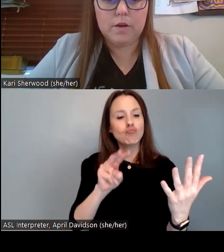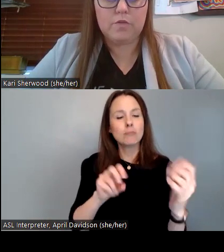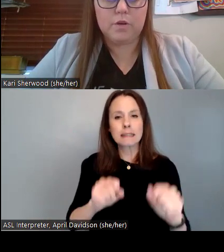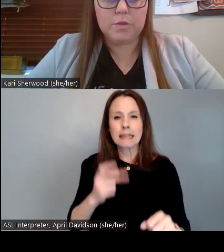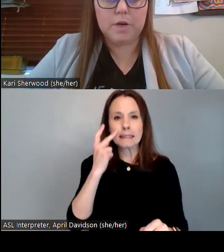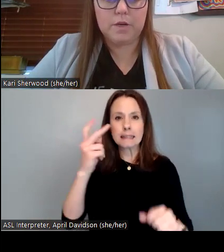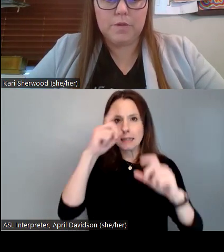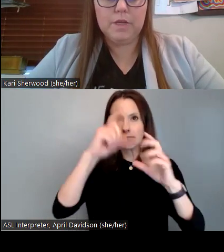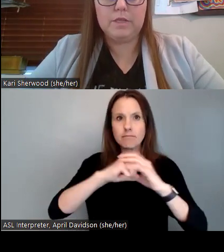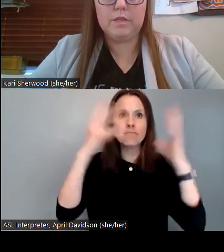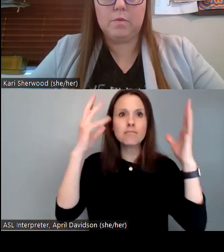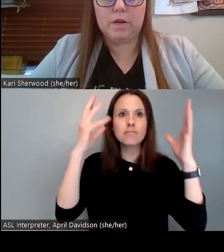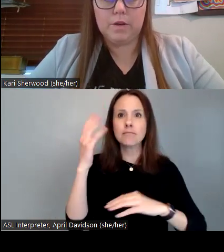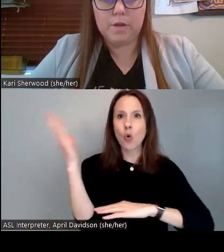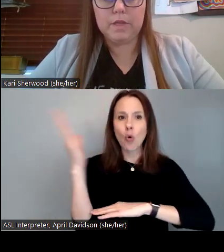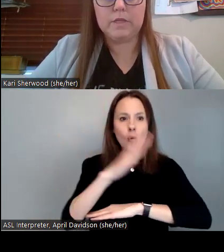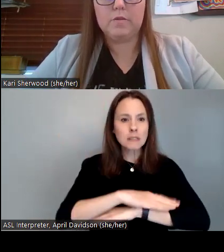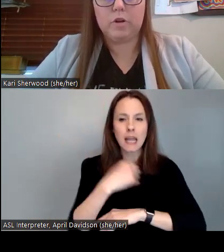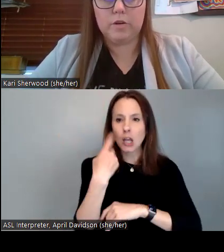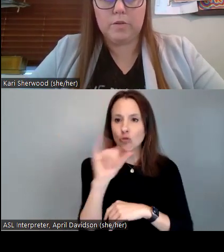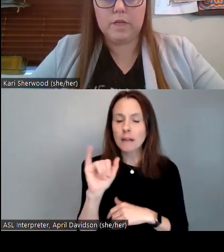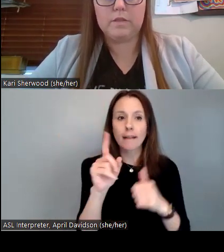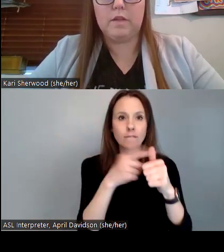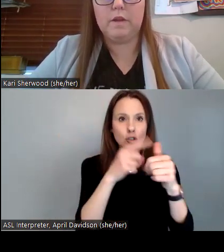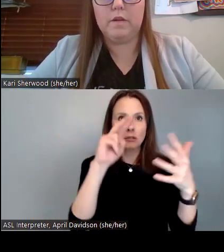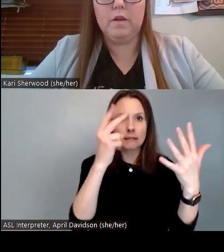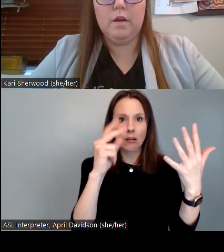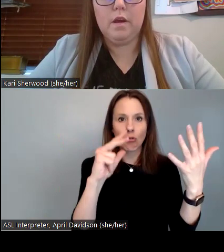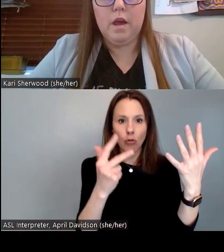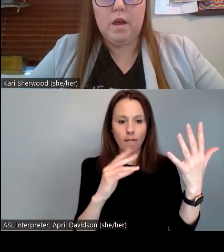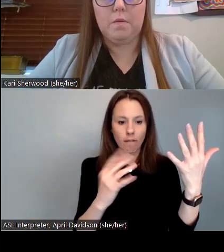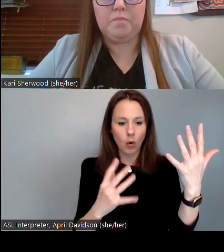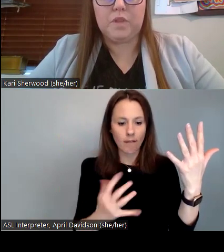to look like. First we're going to do this, then we're going do this, and then we're going to do this, and then